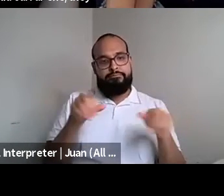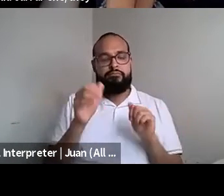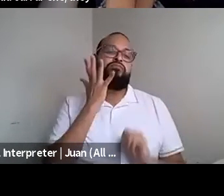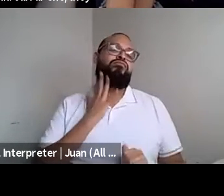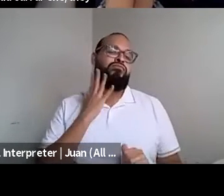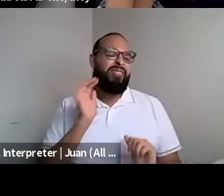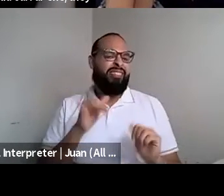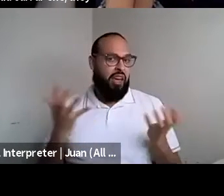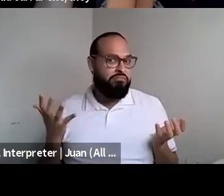Thank you.